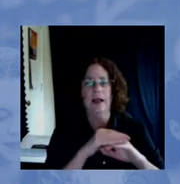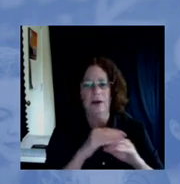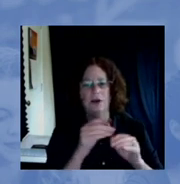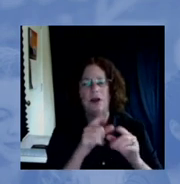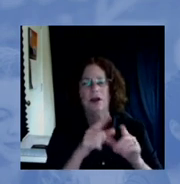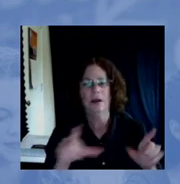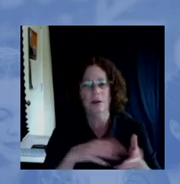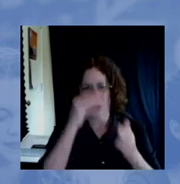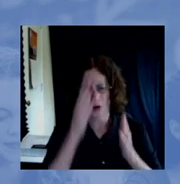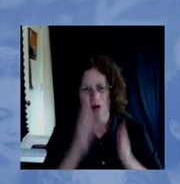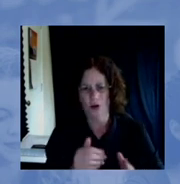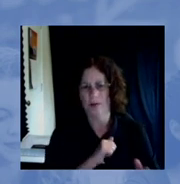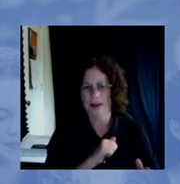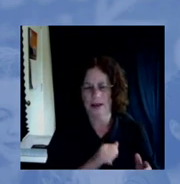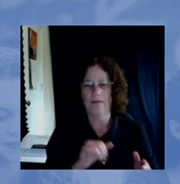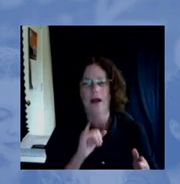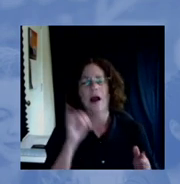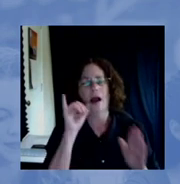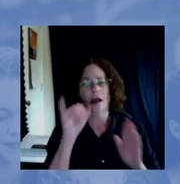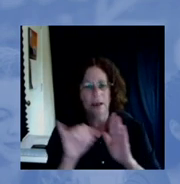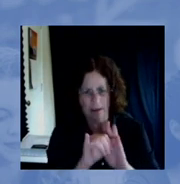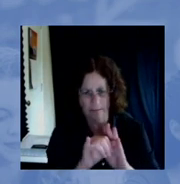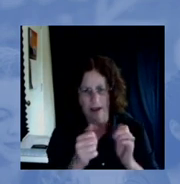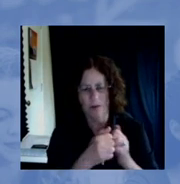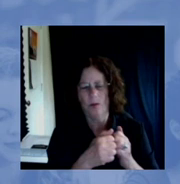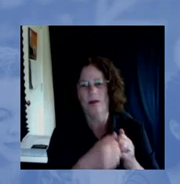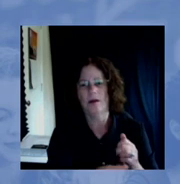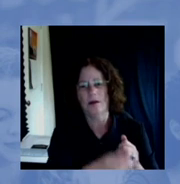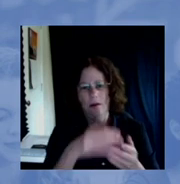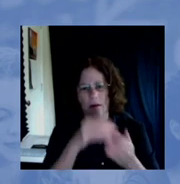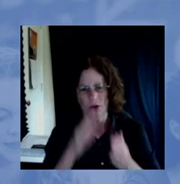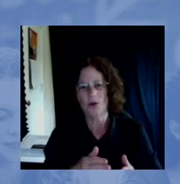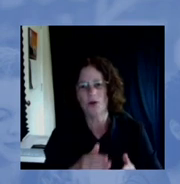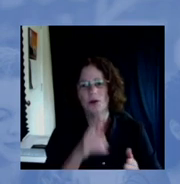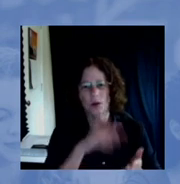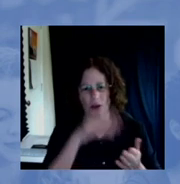STRONGLY IDENTIFY WITH ENGLISH LANGUAGE LEARNERS AND OTHER STUDENTS AND COLLEAGUES THAT HAVE